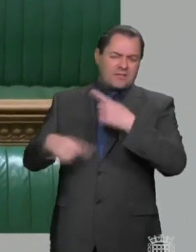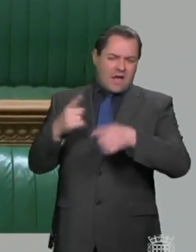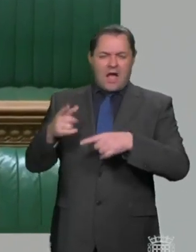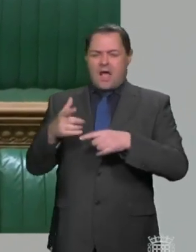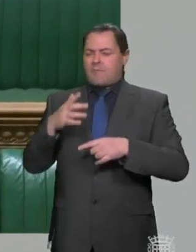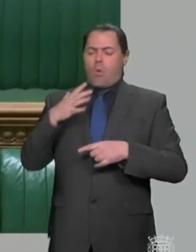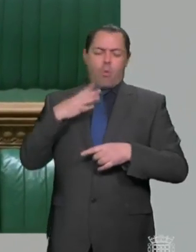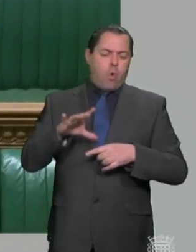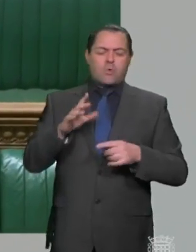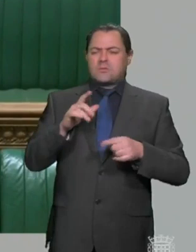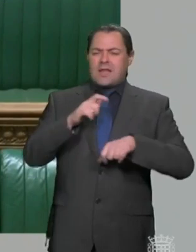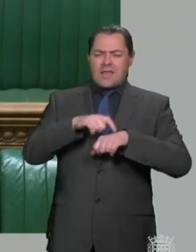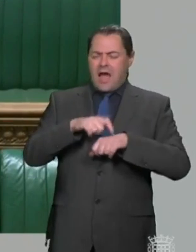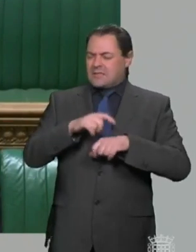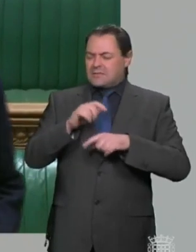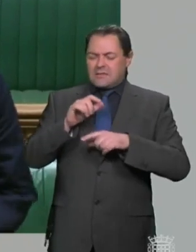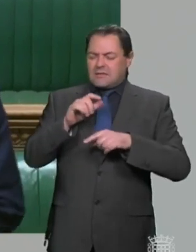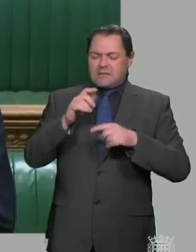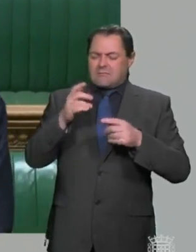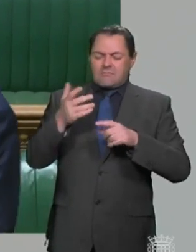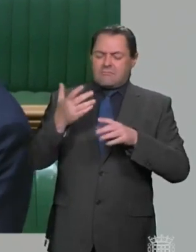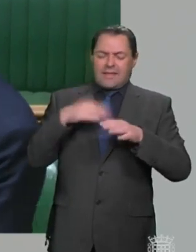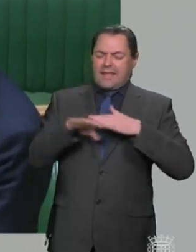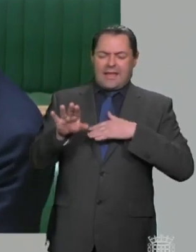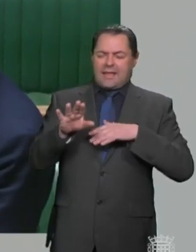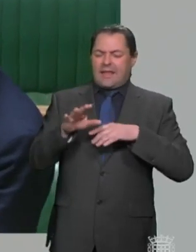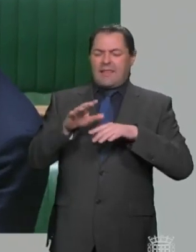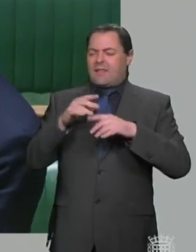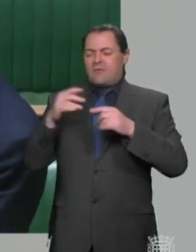day and opposing it the next, backing lockdowns one day and opposing them the next, calling for